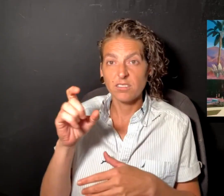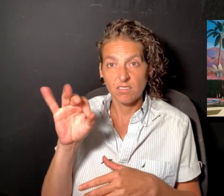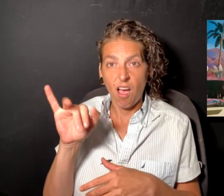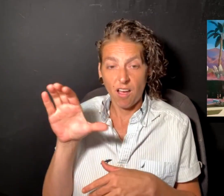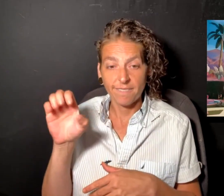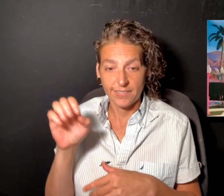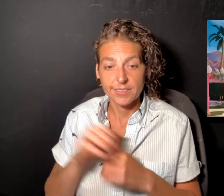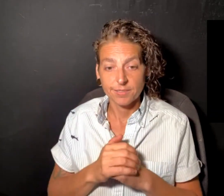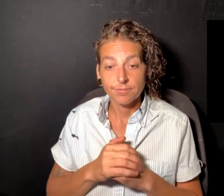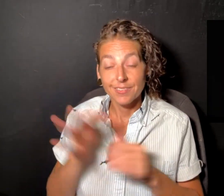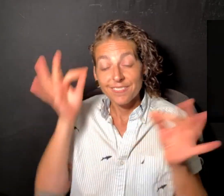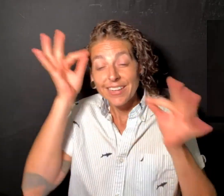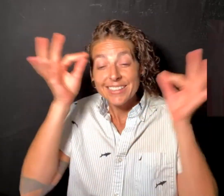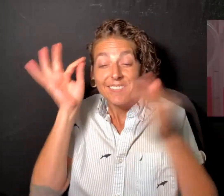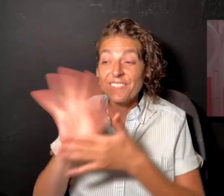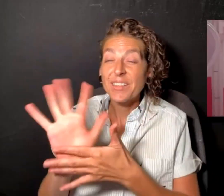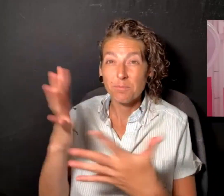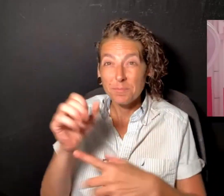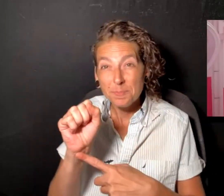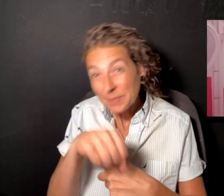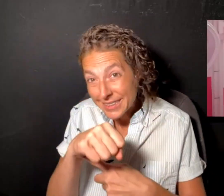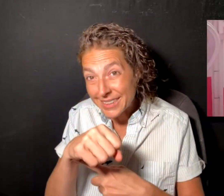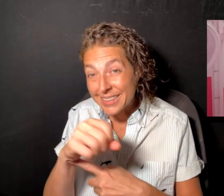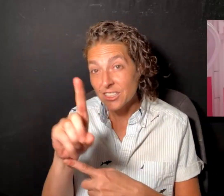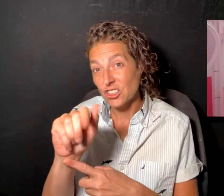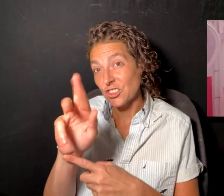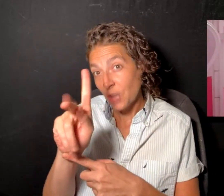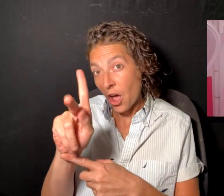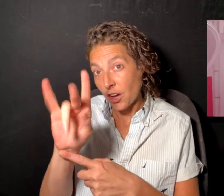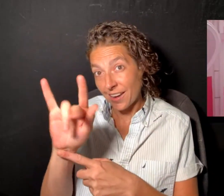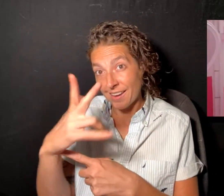The fantasy film beat the Dark Knight for the top spot lot.